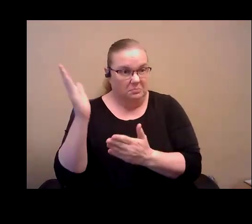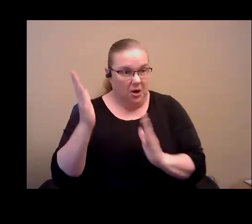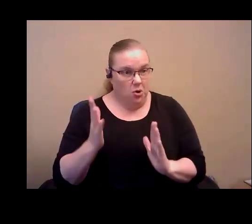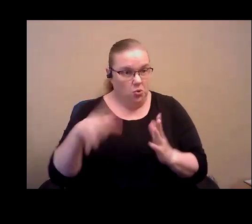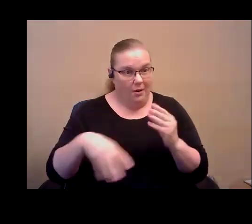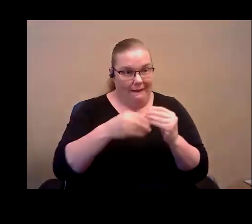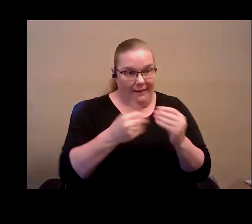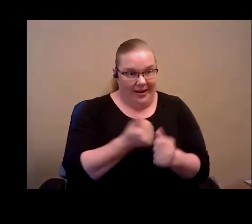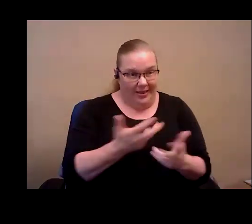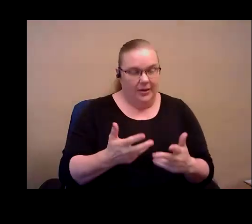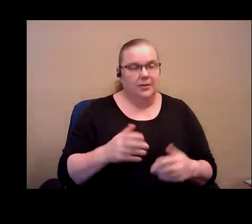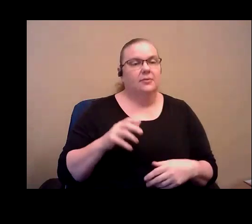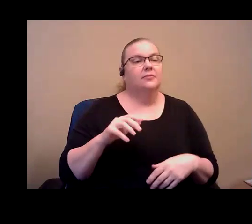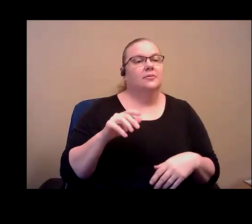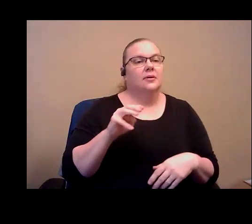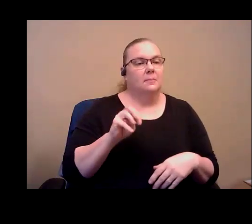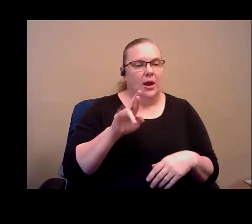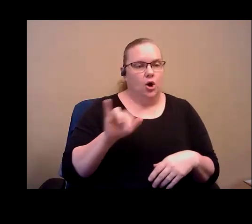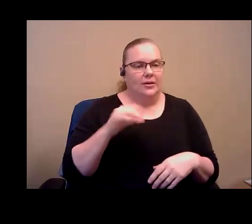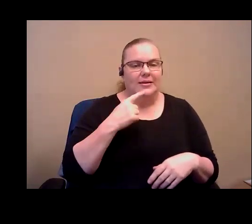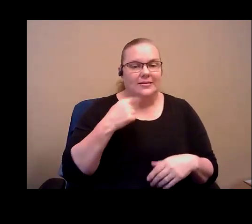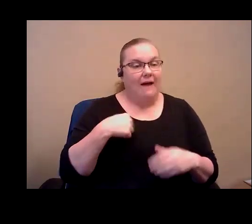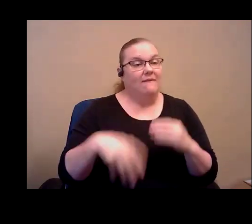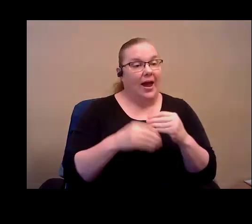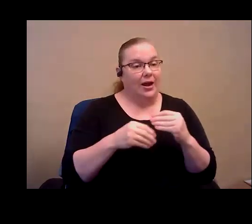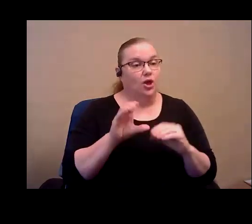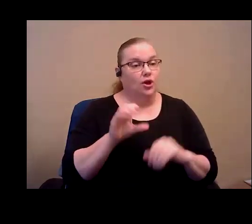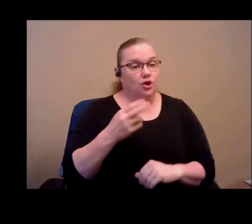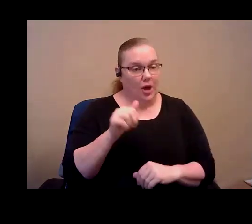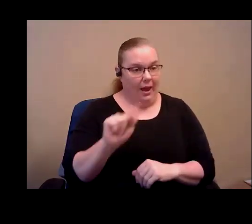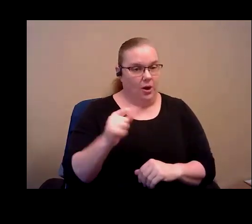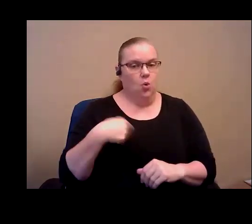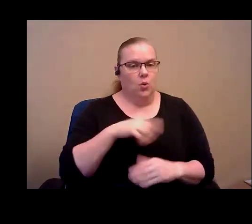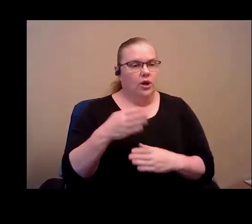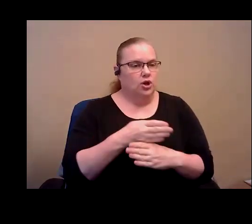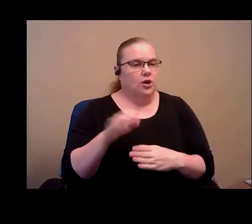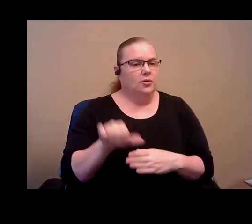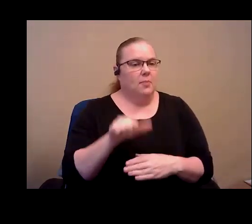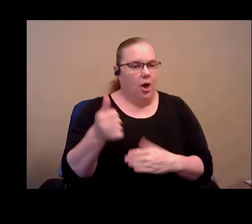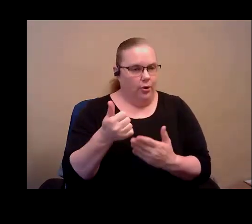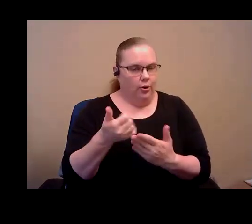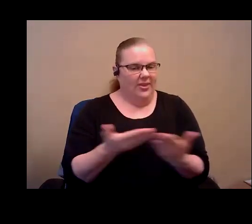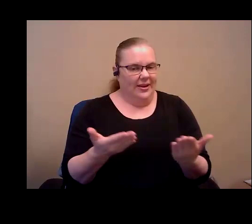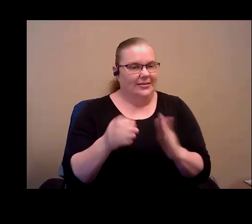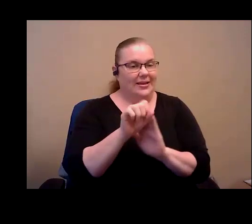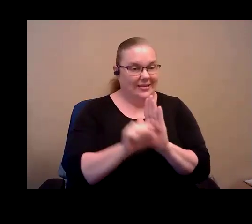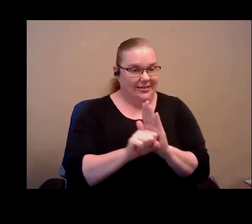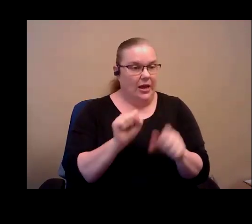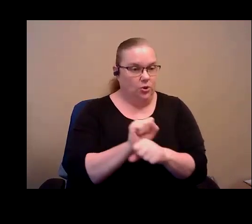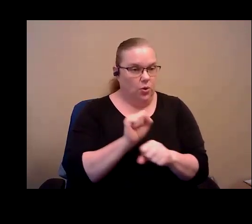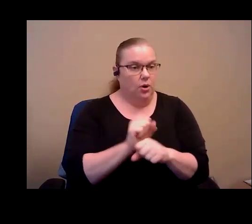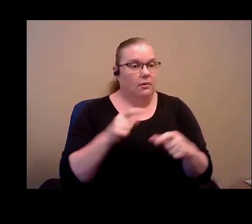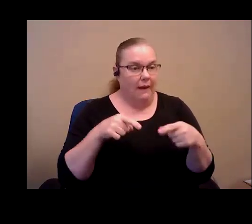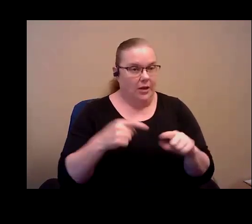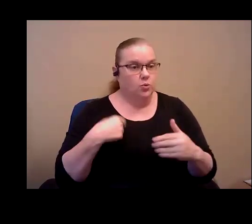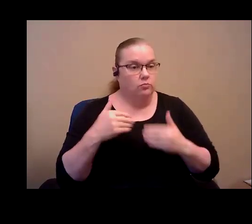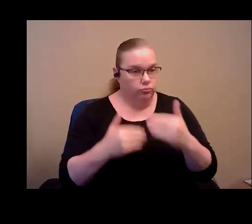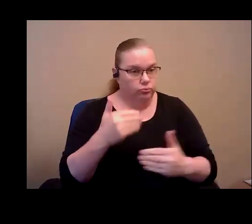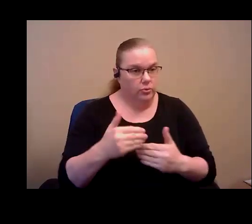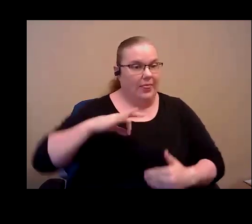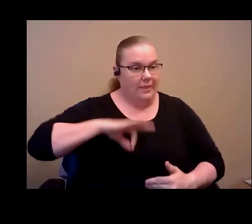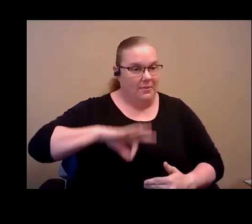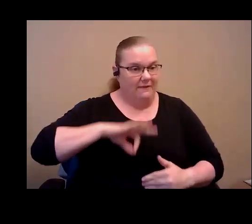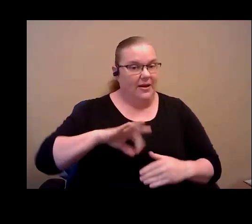Martha Roherty, ADvancing States: No, just, April, that I had added in the chat that we can share what some of the other states are working on as we go forward on the benefits cliff and the calculators for benefits cliff.